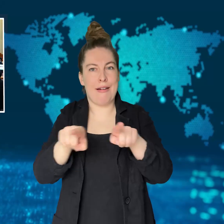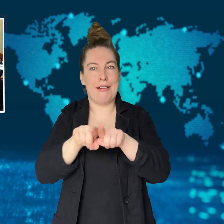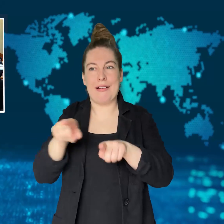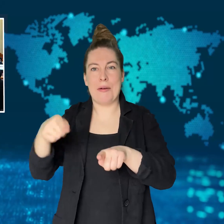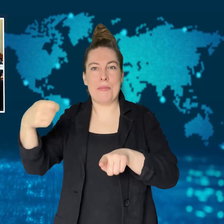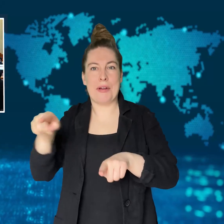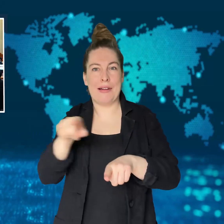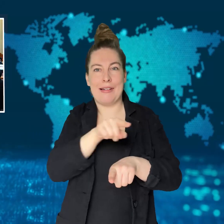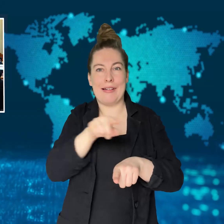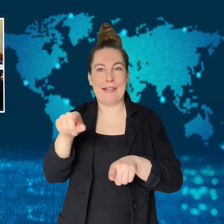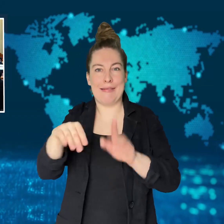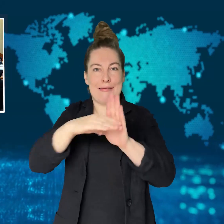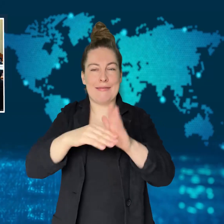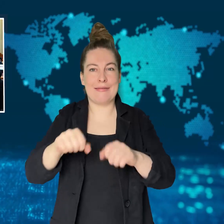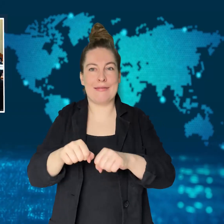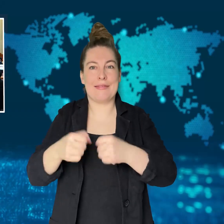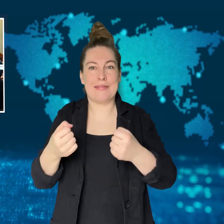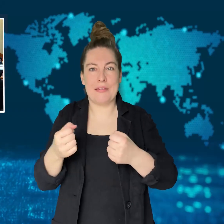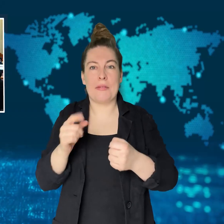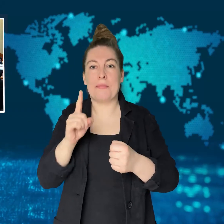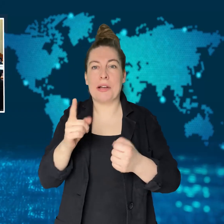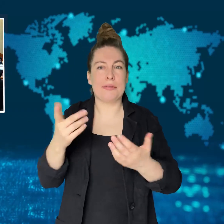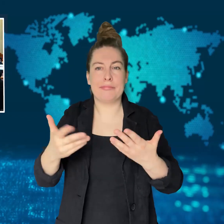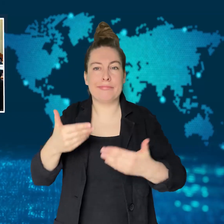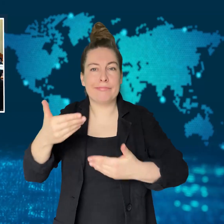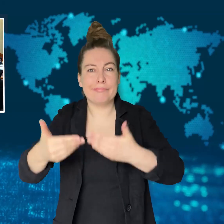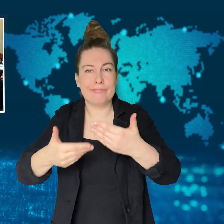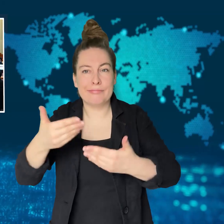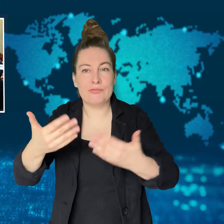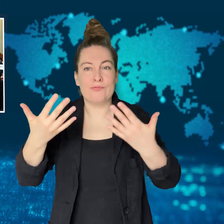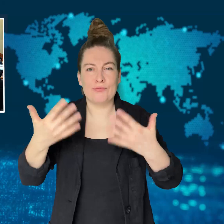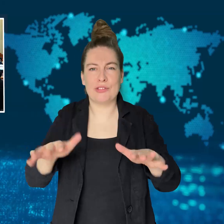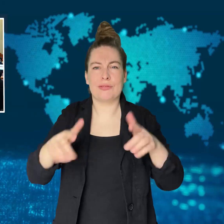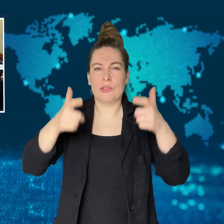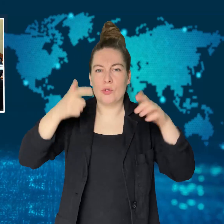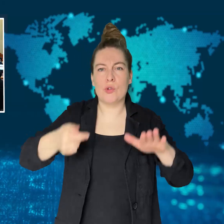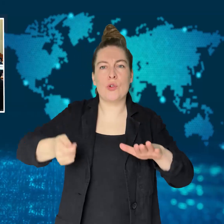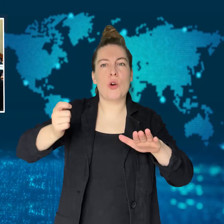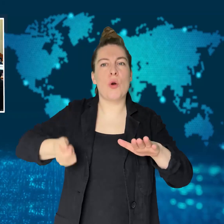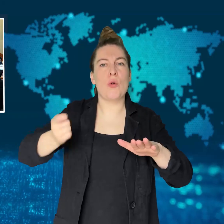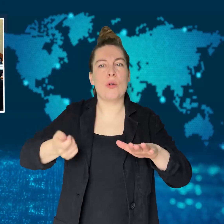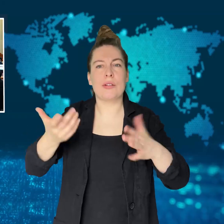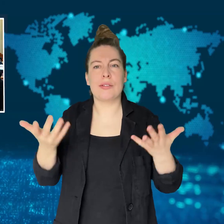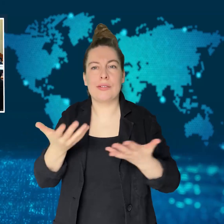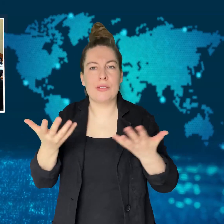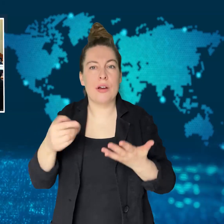Having three of nine seats on the nine-member court bench angered